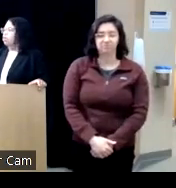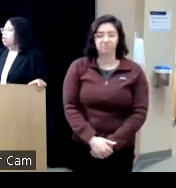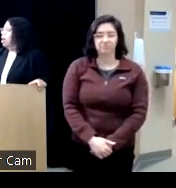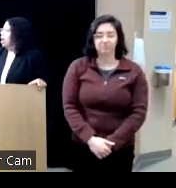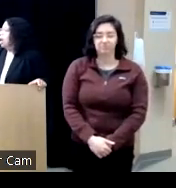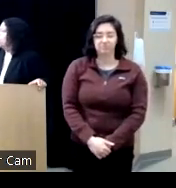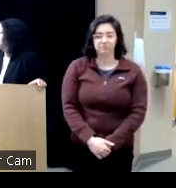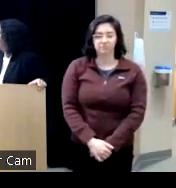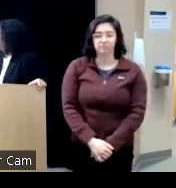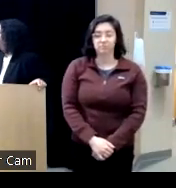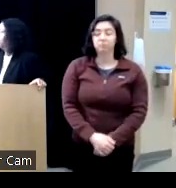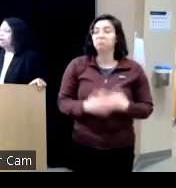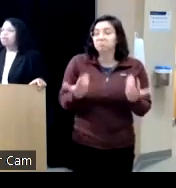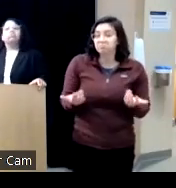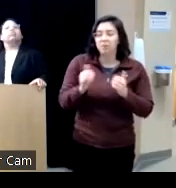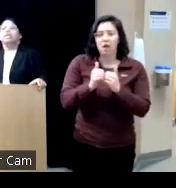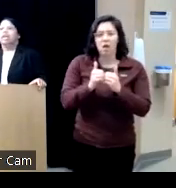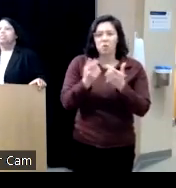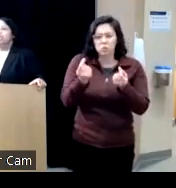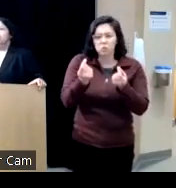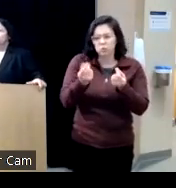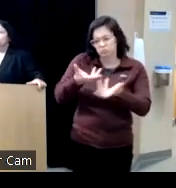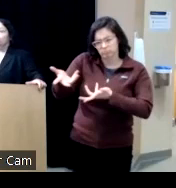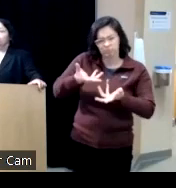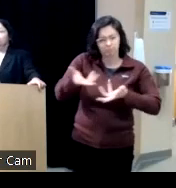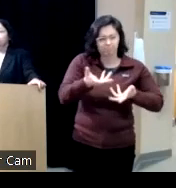so how might one go about engaging in this work